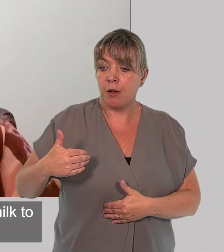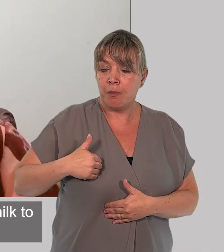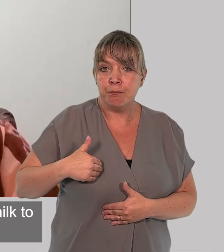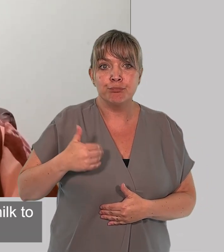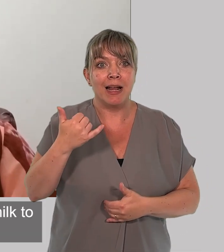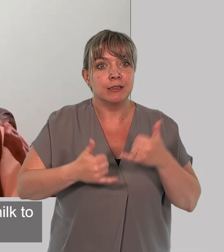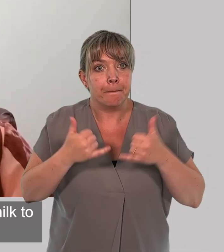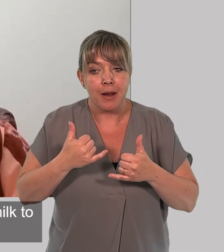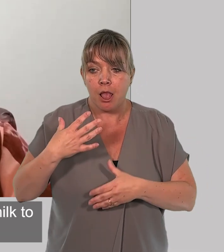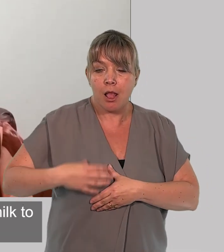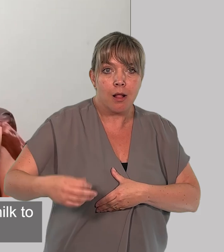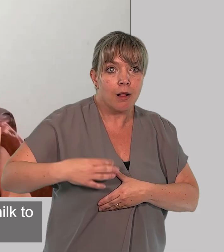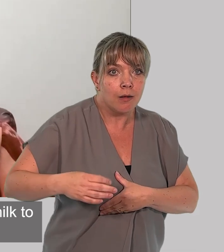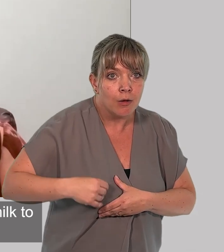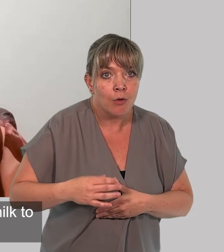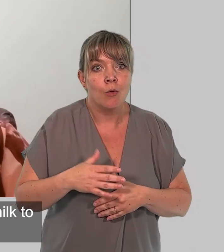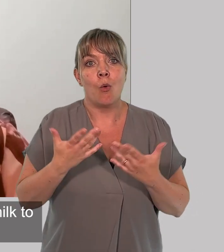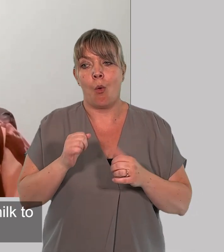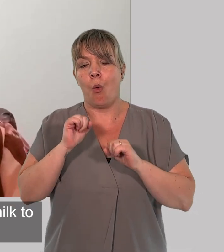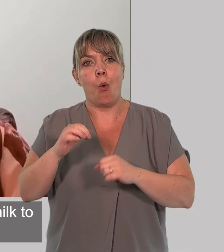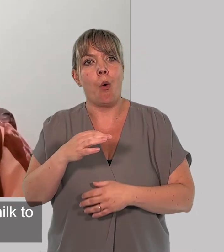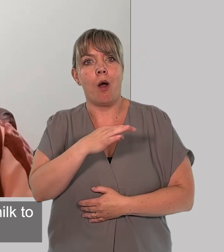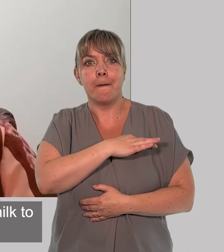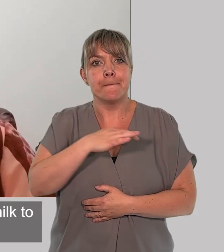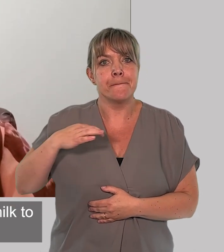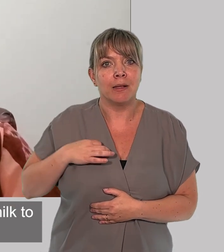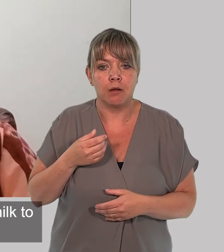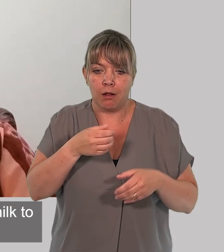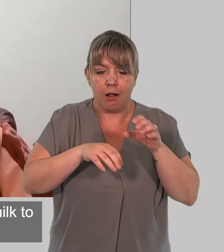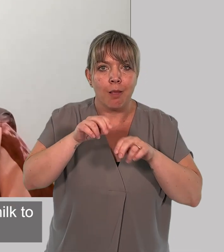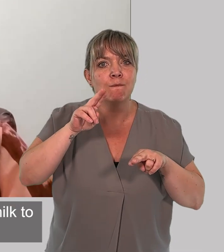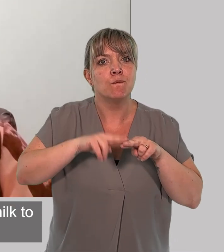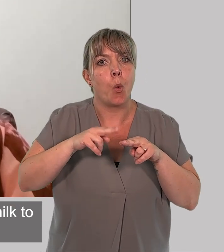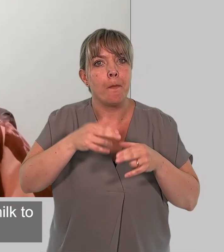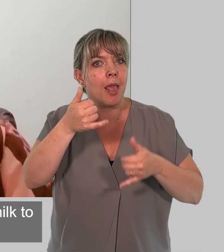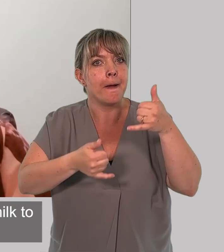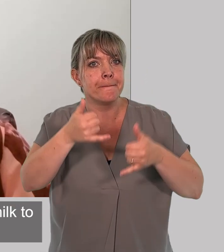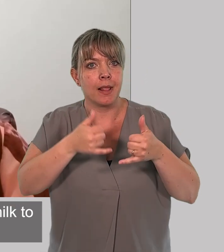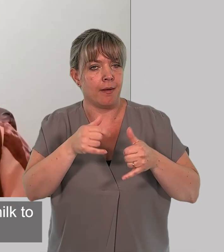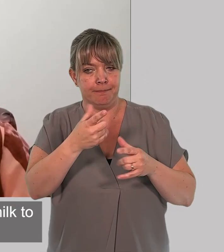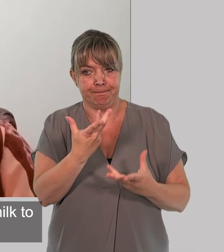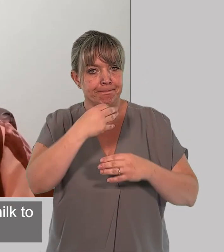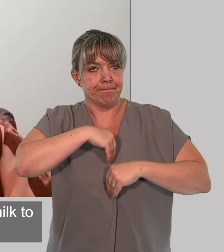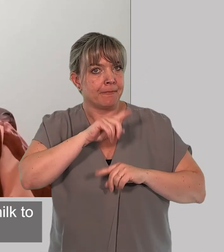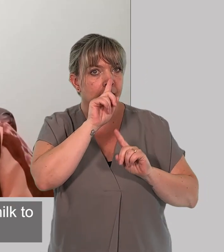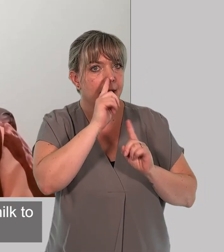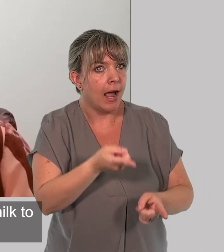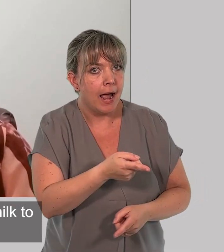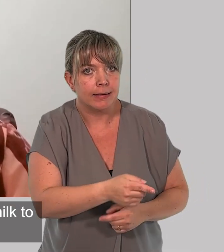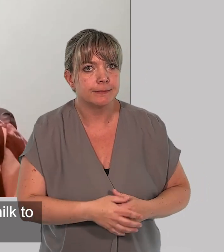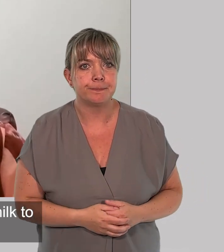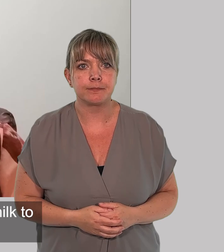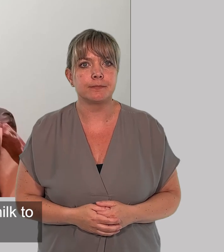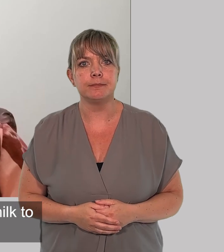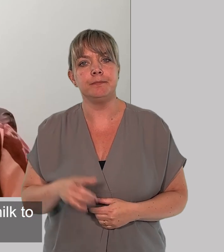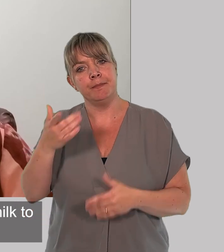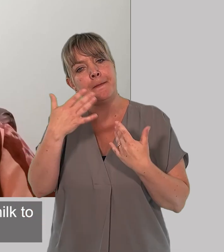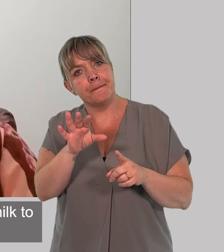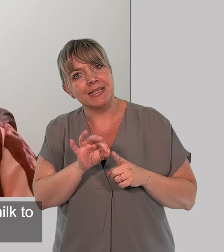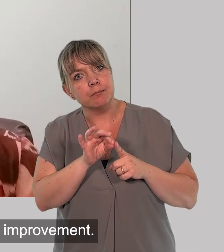He could not tolerate any kind of milk, from breast milk to medical-purpose formula milk.